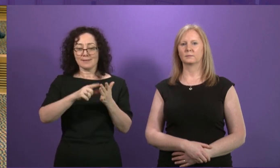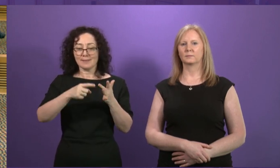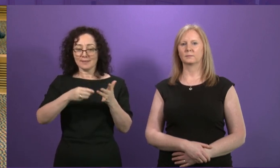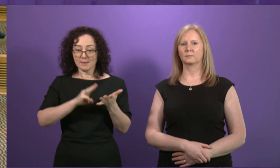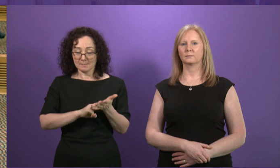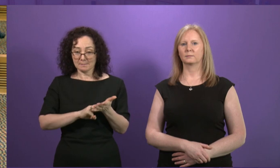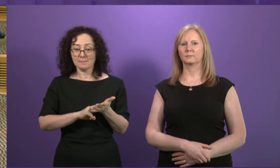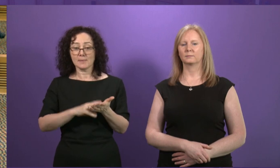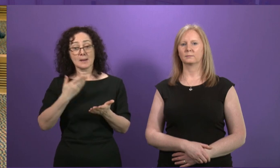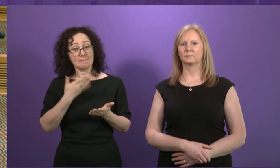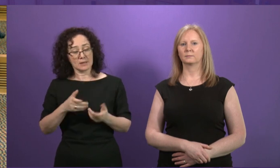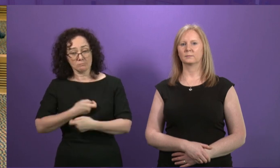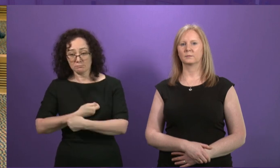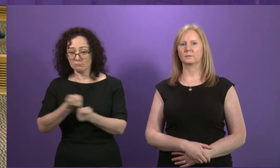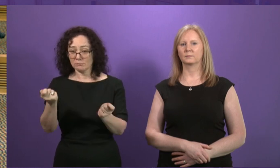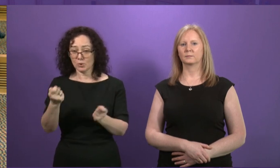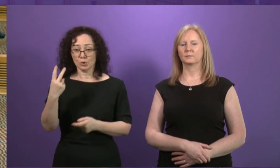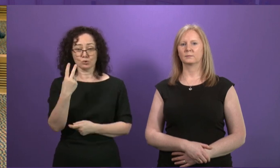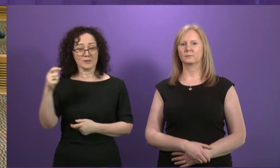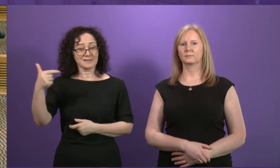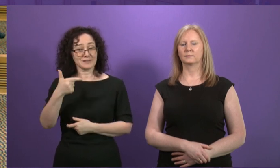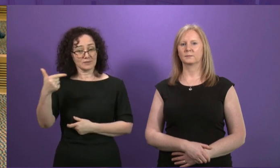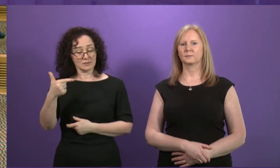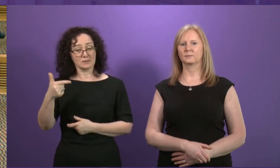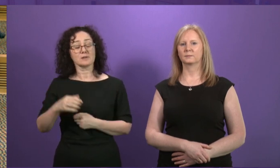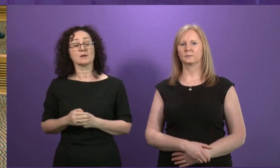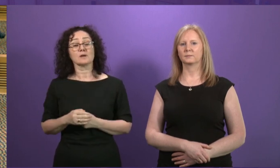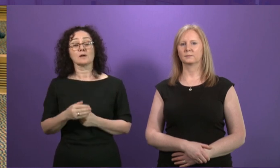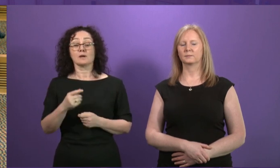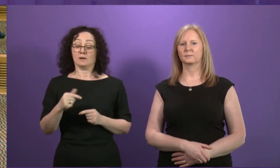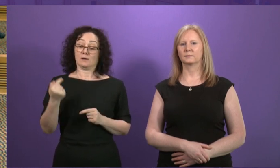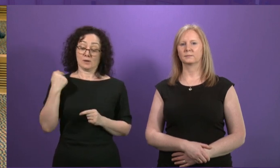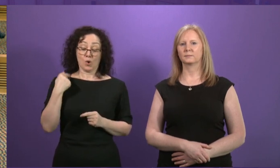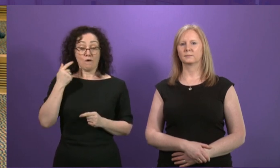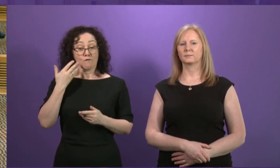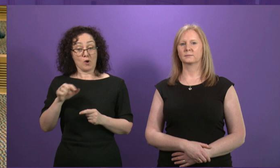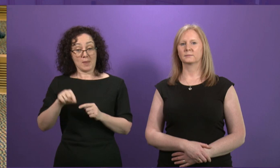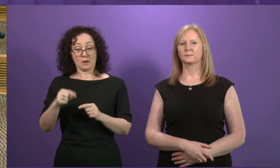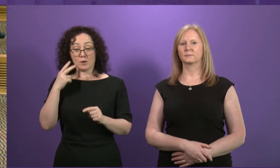Using that benchmark, we can improve the quality of the care and treatment that we provide,